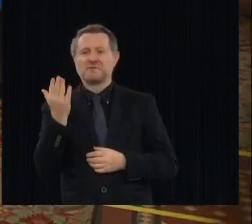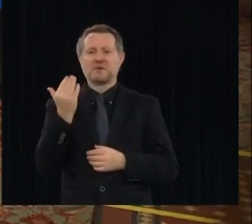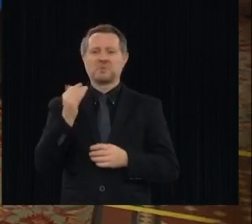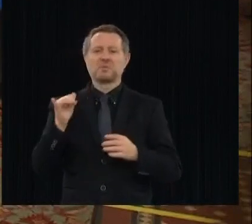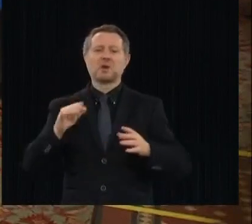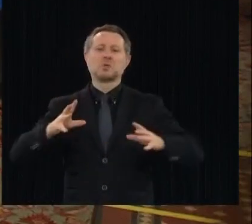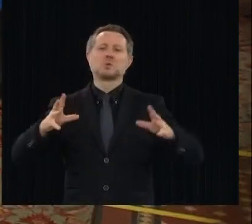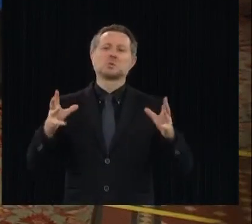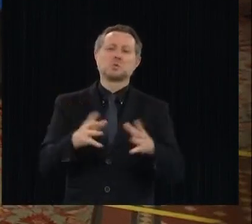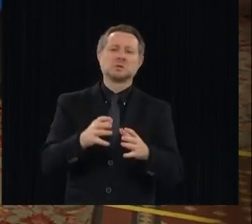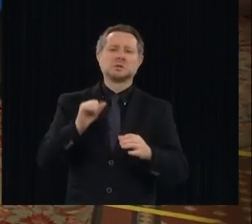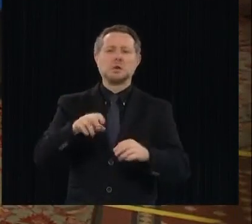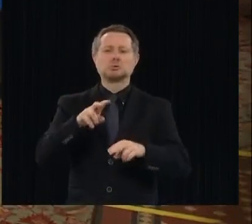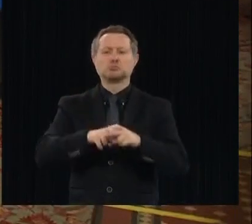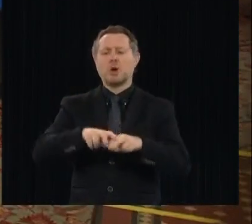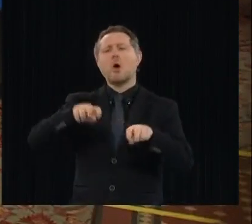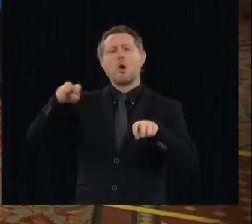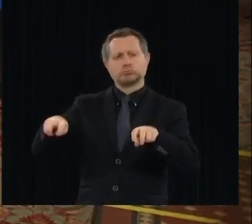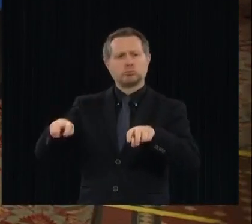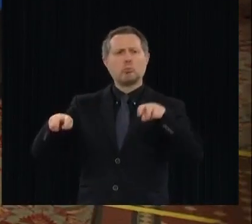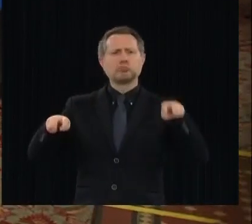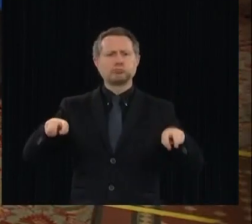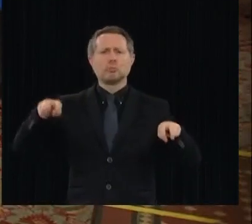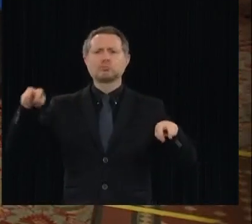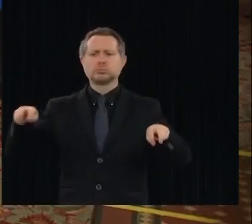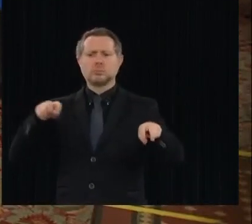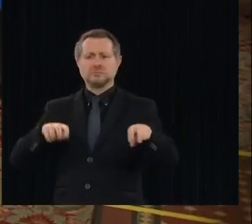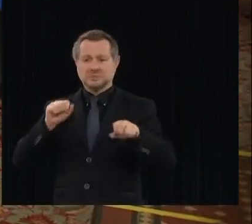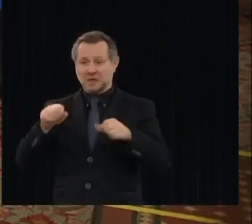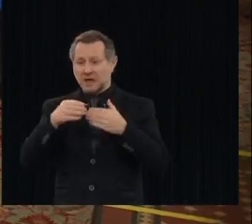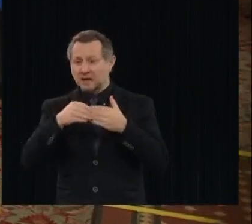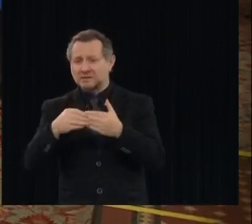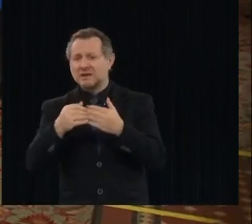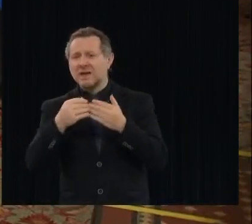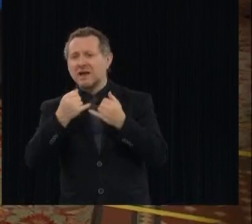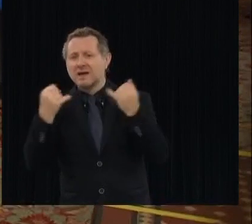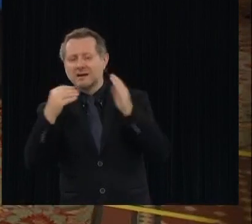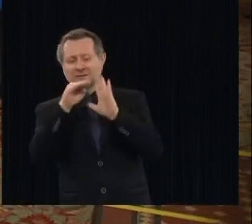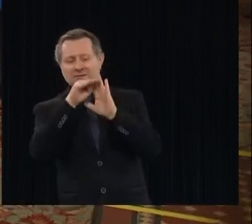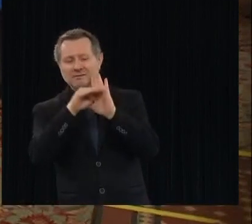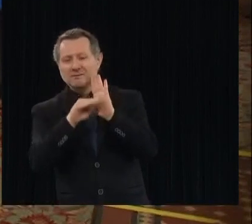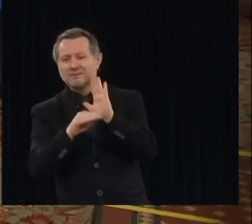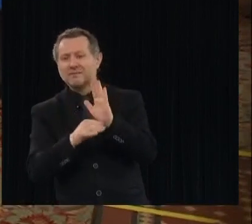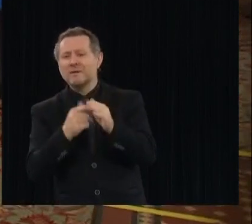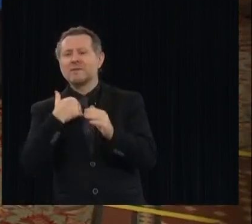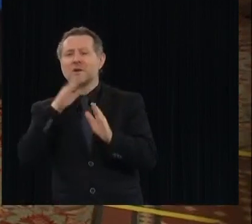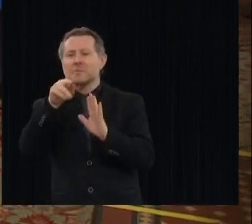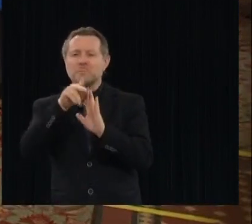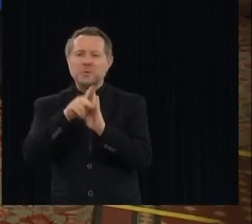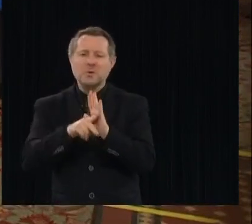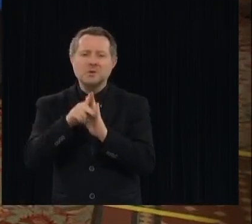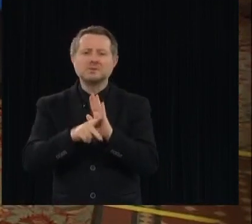BUT UPSTATE, YOU GET MAYBE 14,